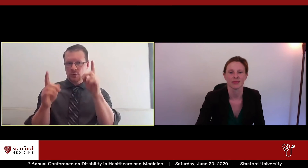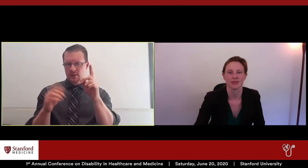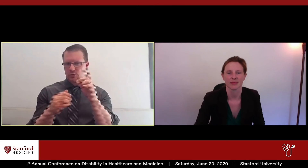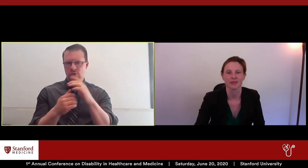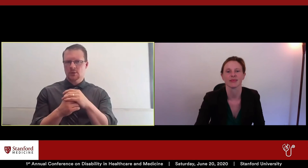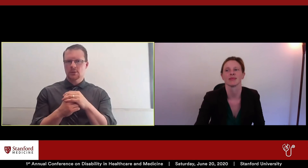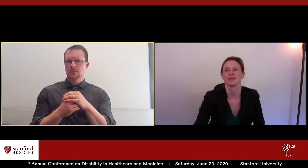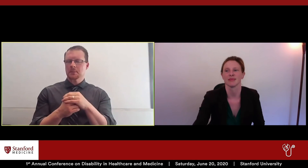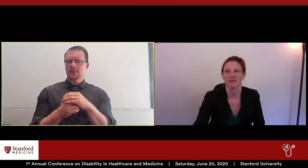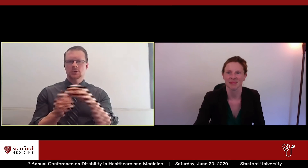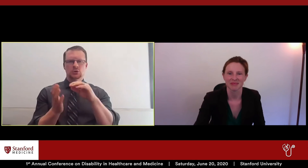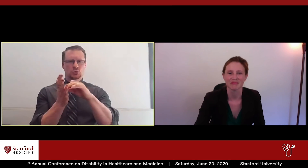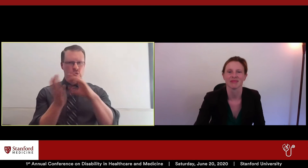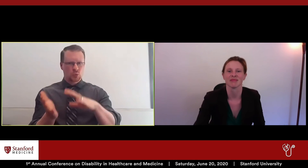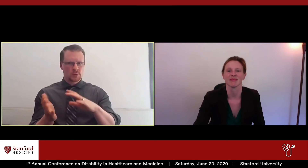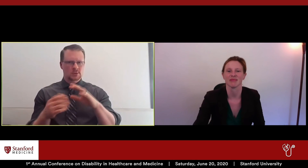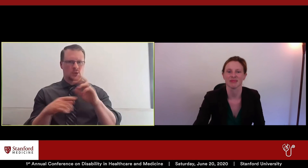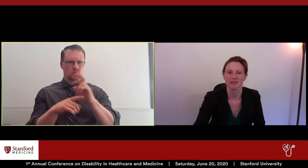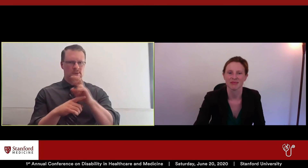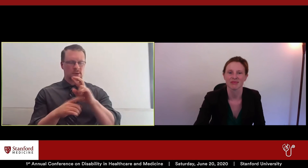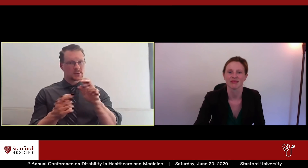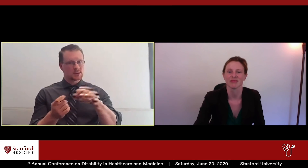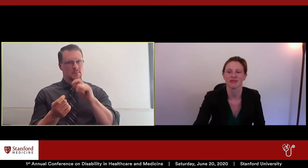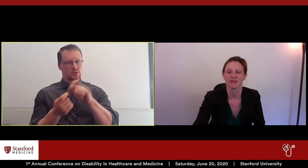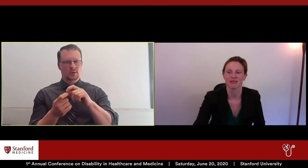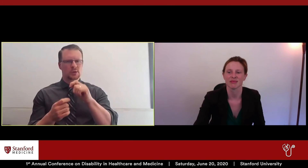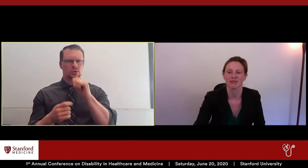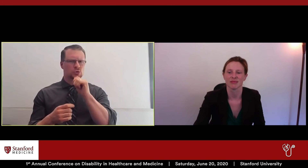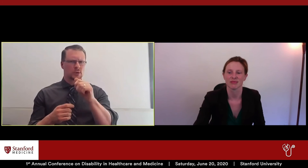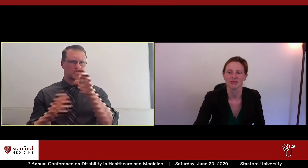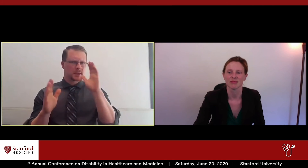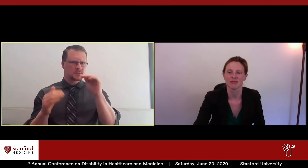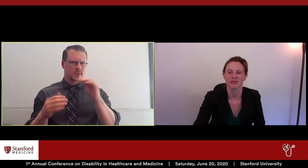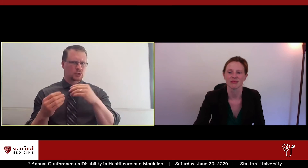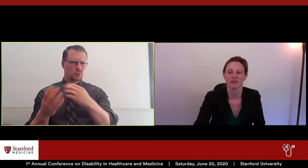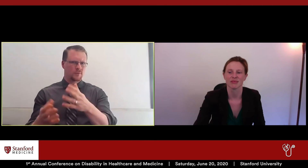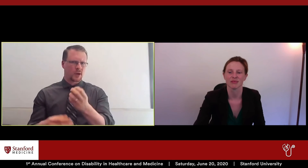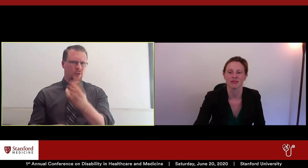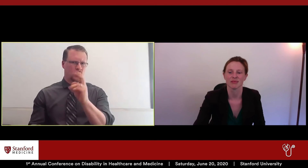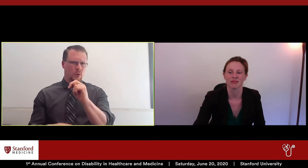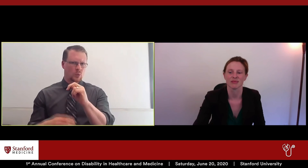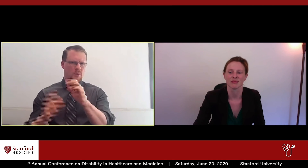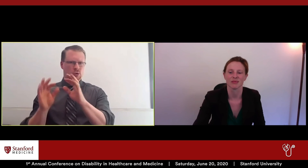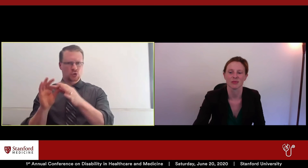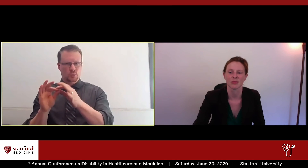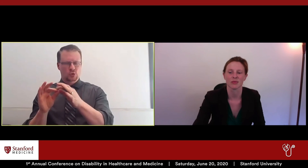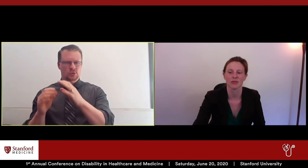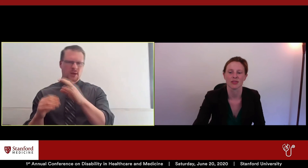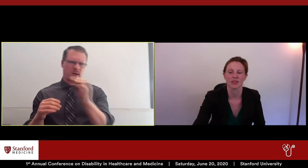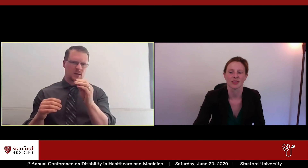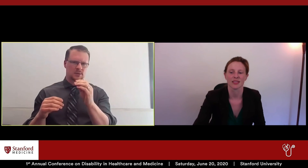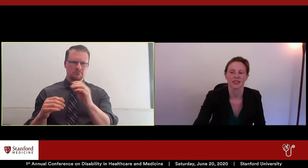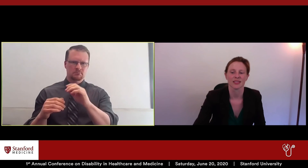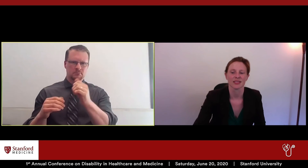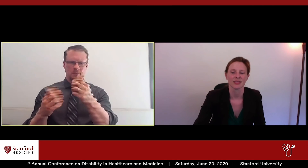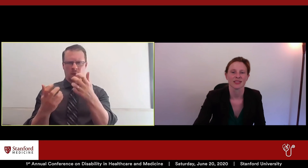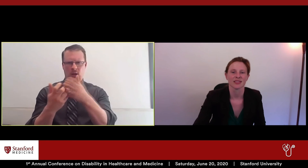those accommodations for your education, students and residents especially should not be providing